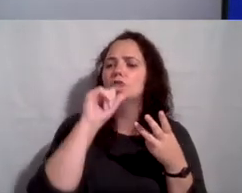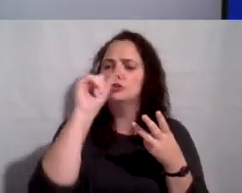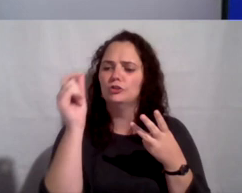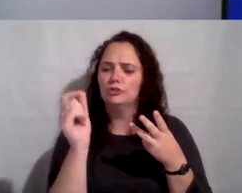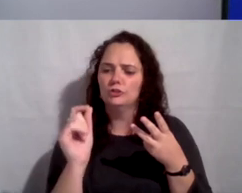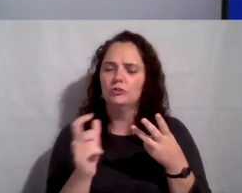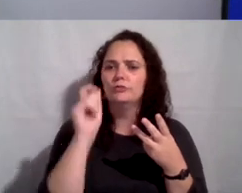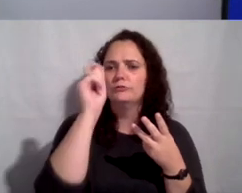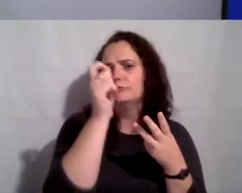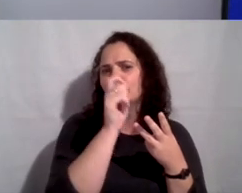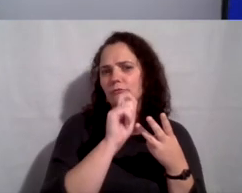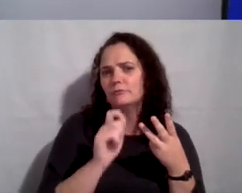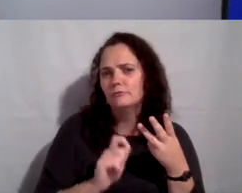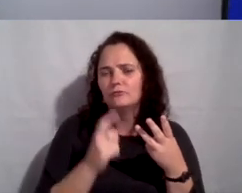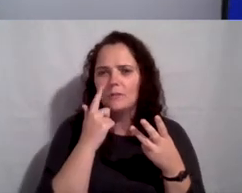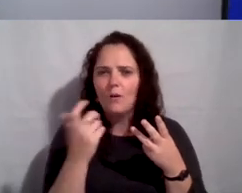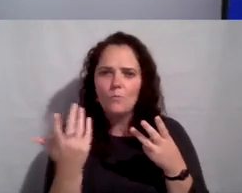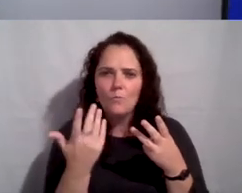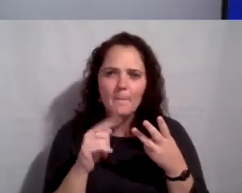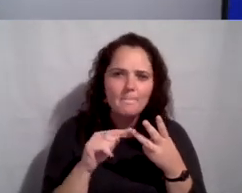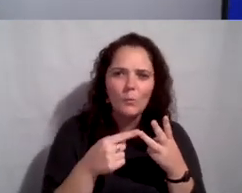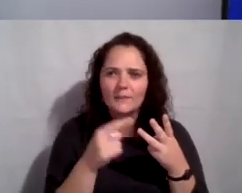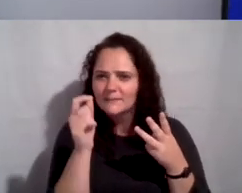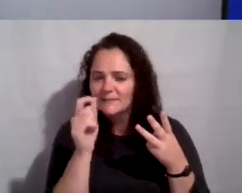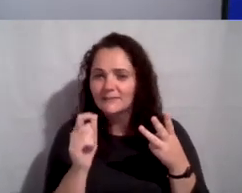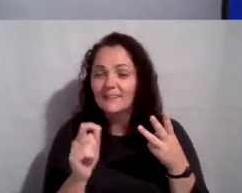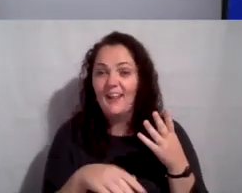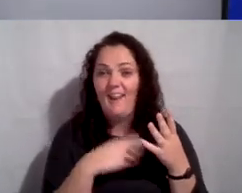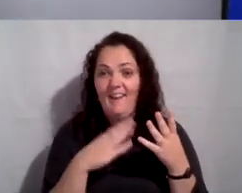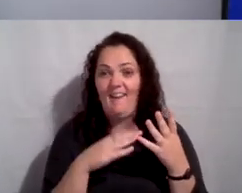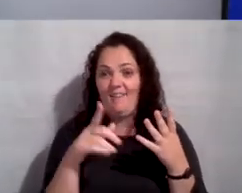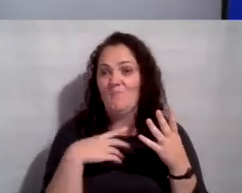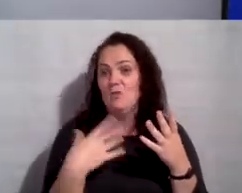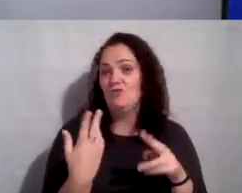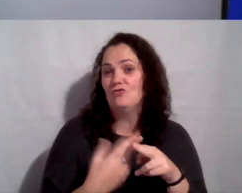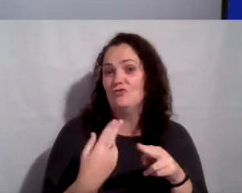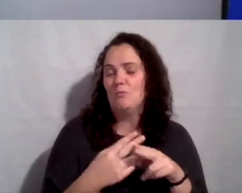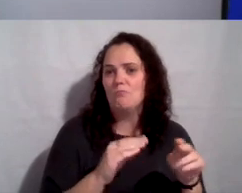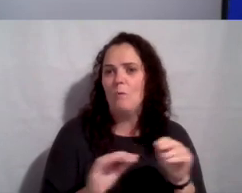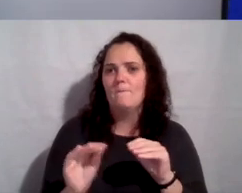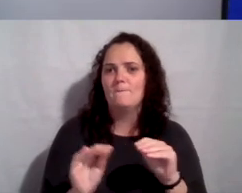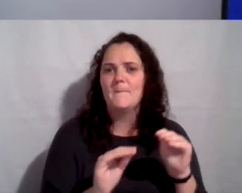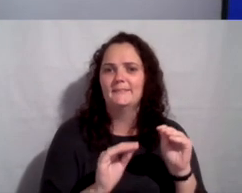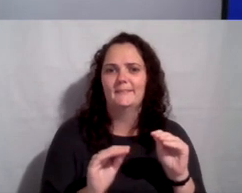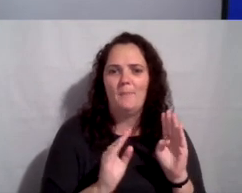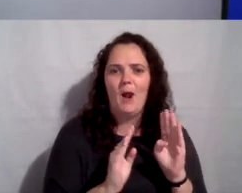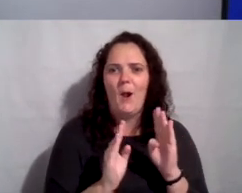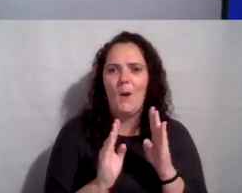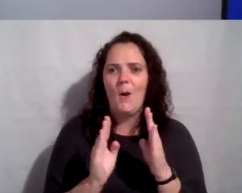contour where you're trying to find that those convexities and those points of tension, to this kind of rapid movement drawing where you're getting a